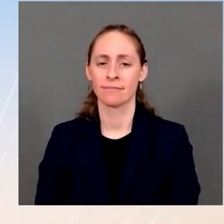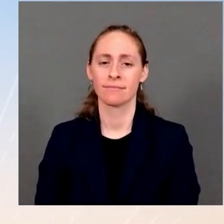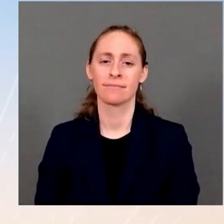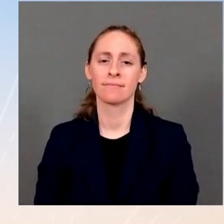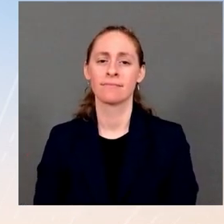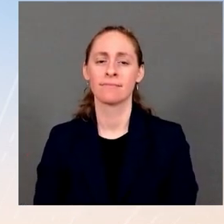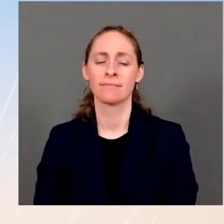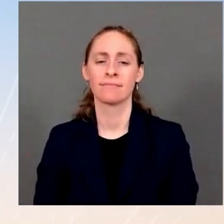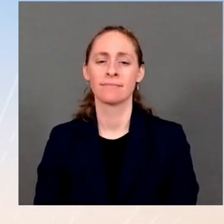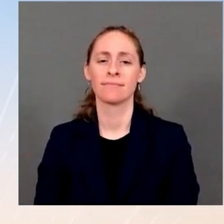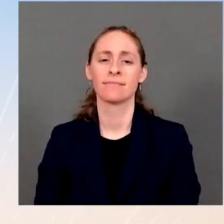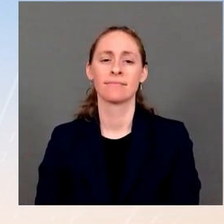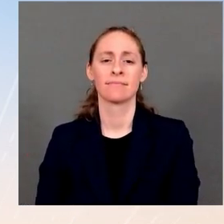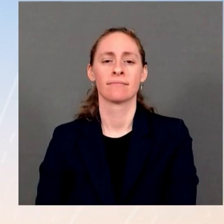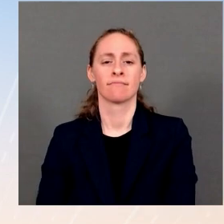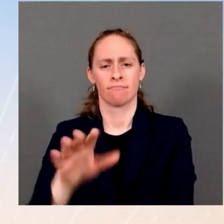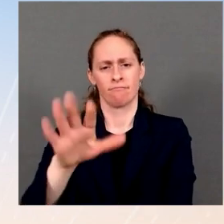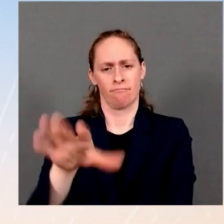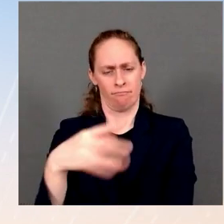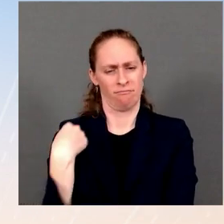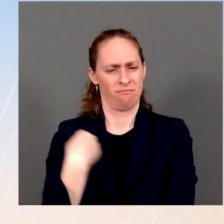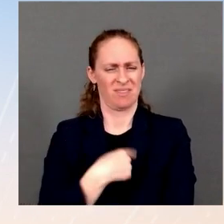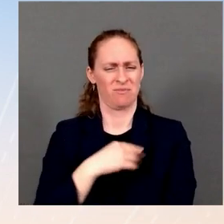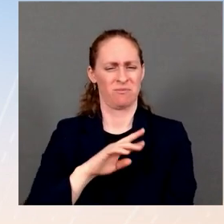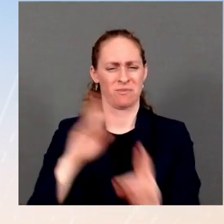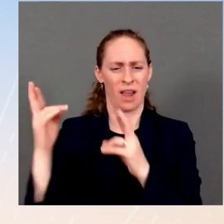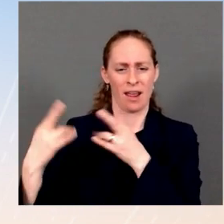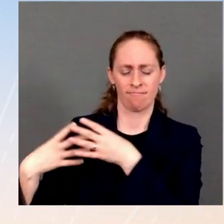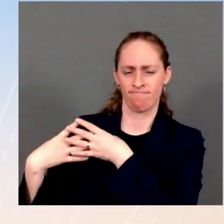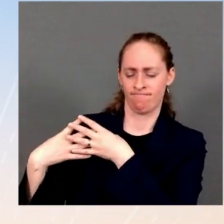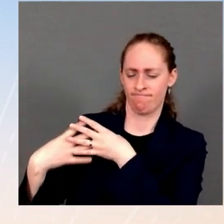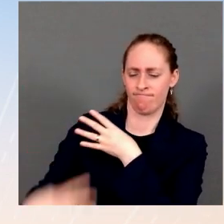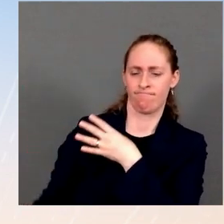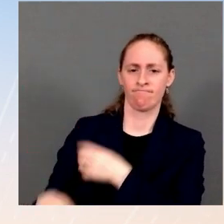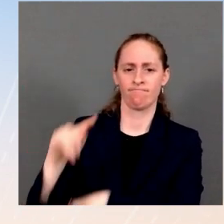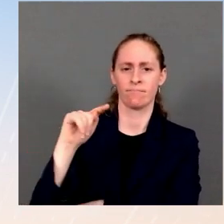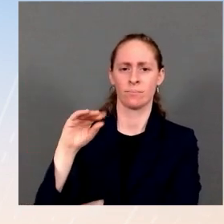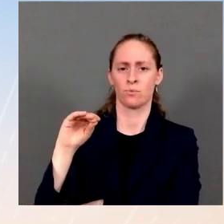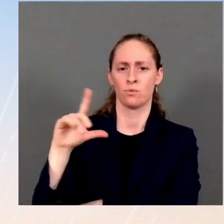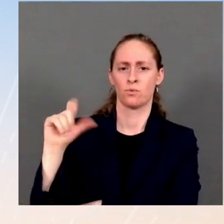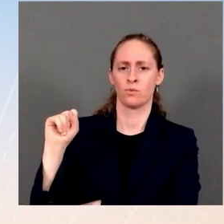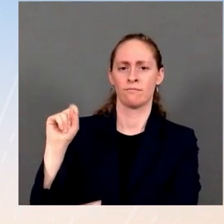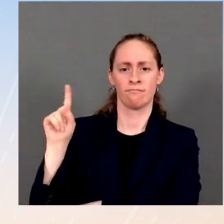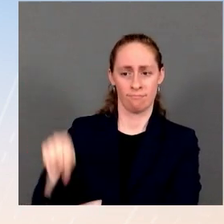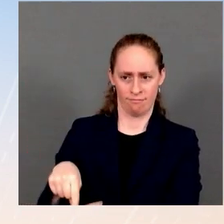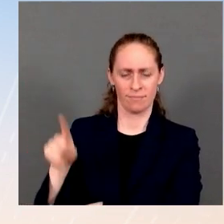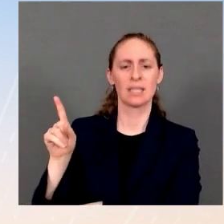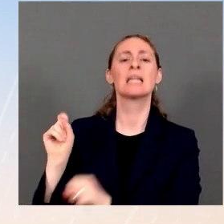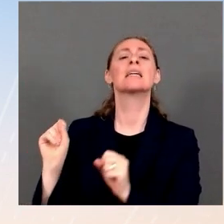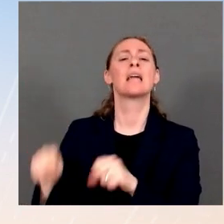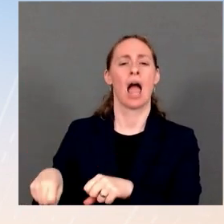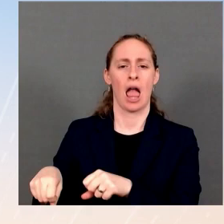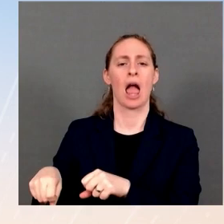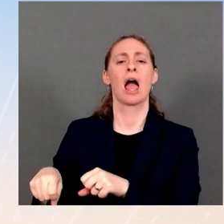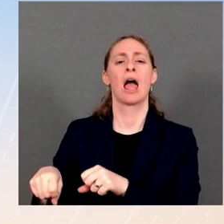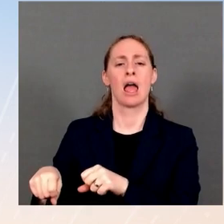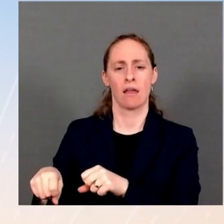that he put out a couple of weeks ago is just to build on that, build on what we know works. So, our commitment --